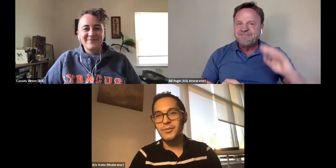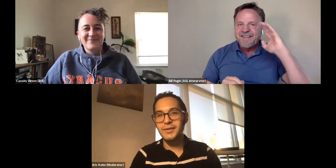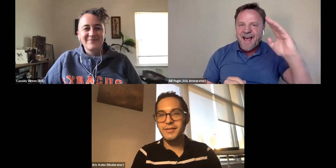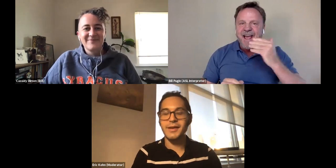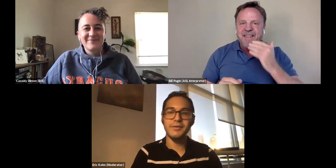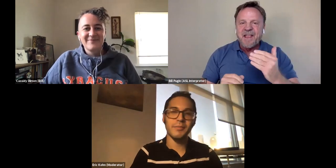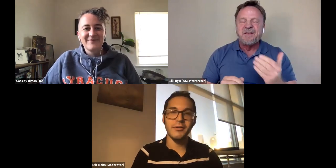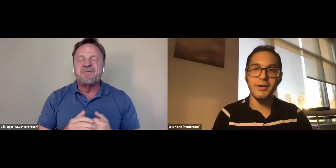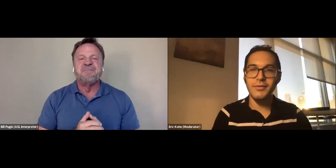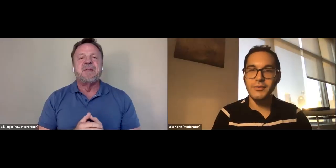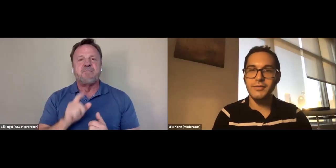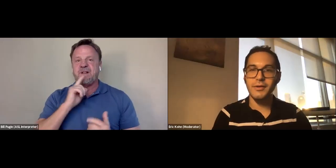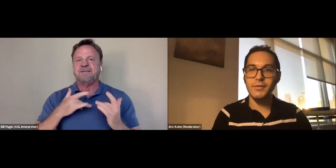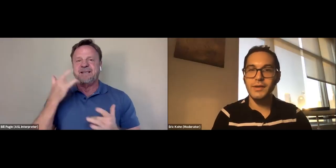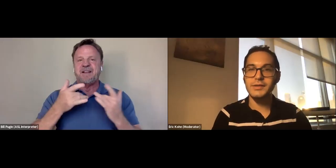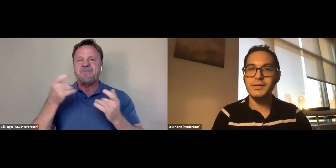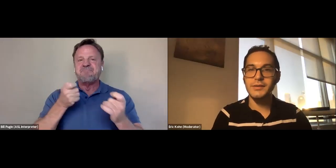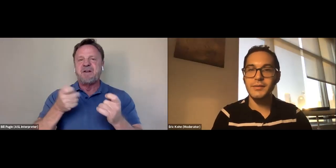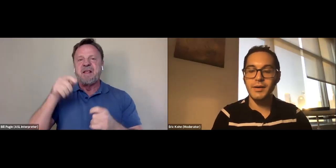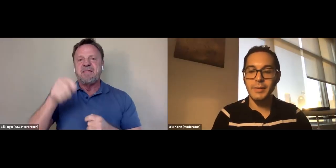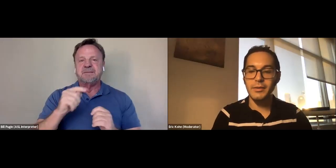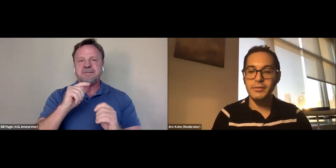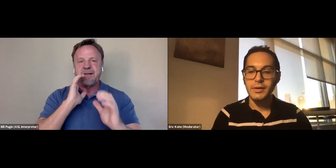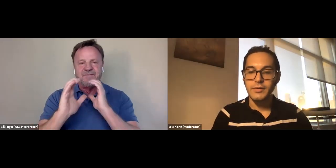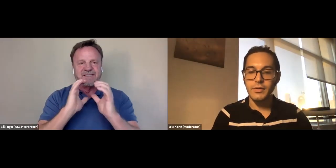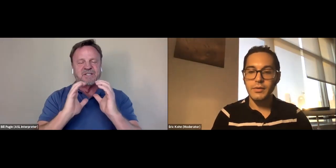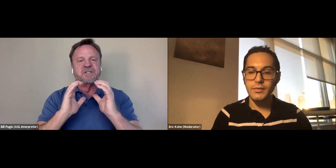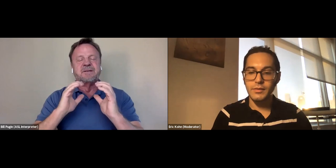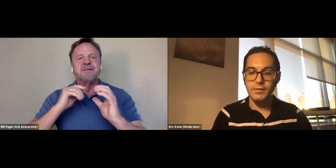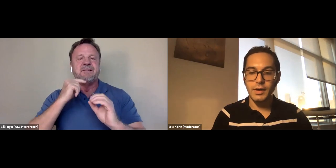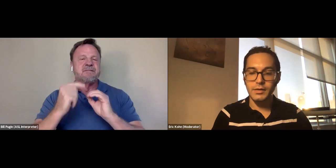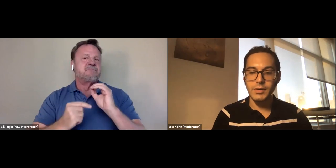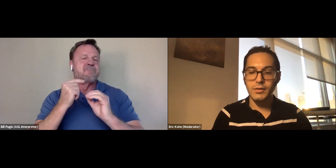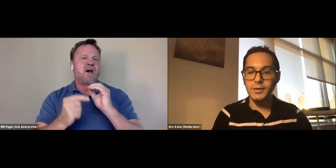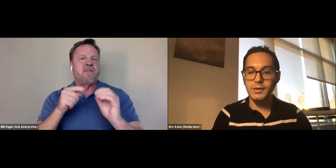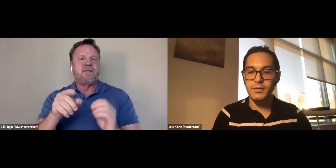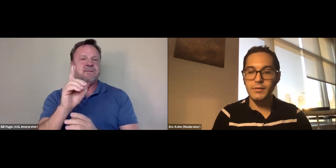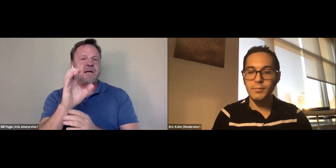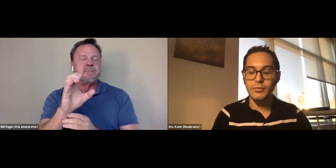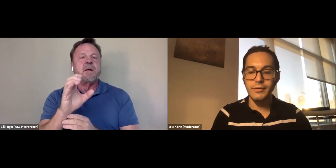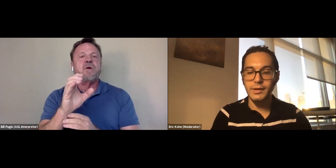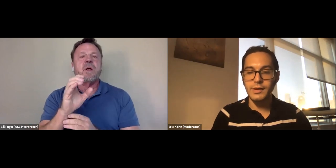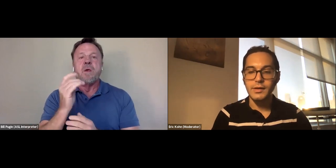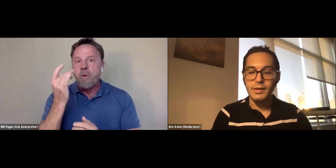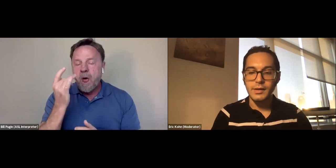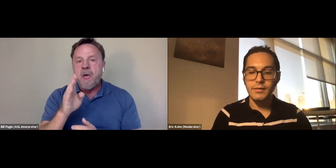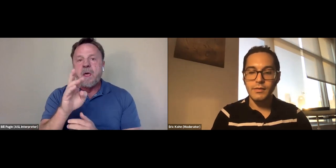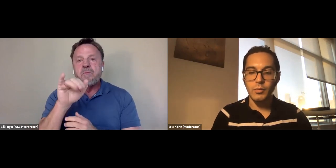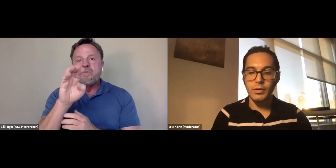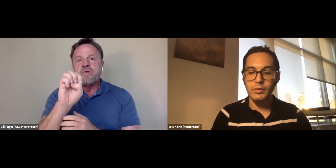I'm really excited to moderate this conversation about this documentary because Bruce Lee is someone